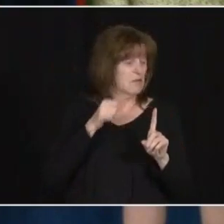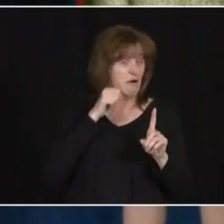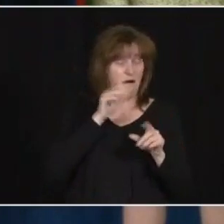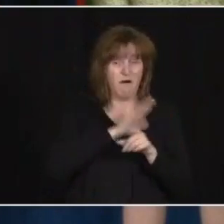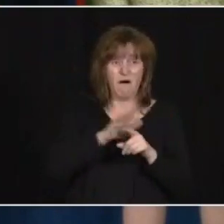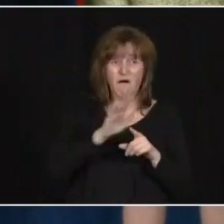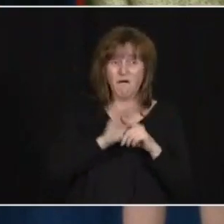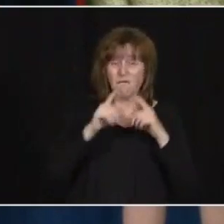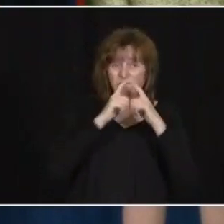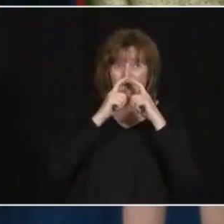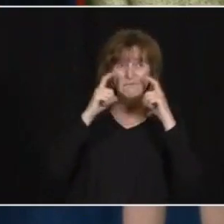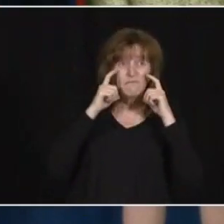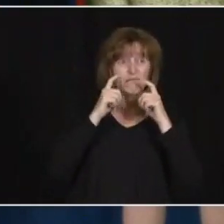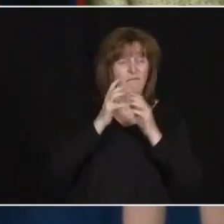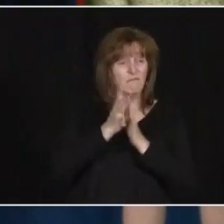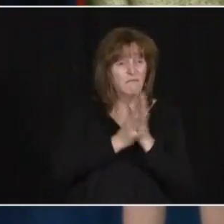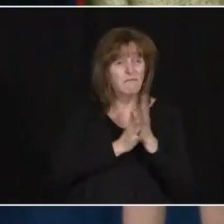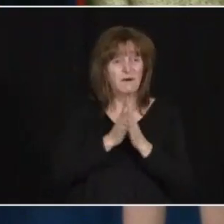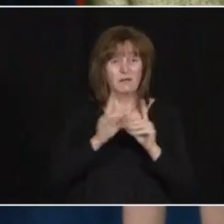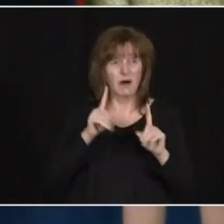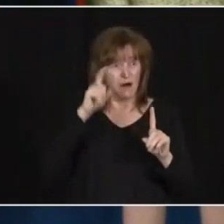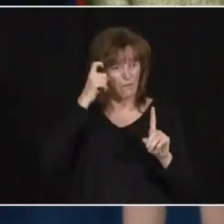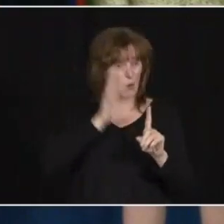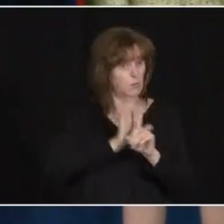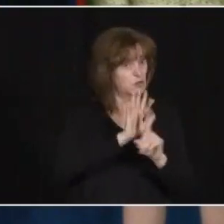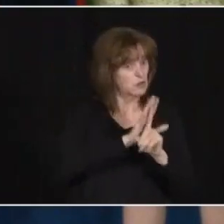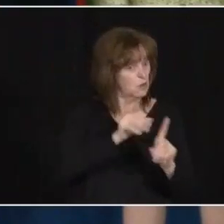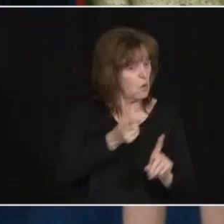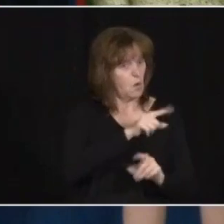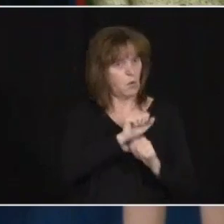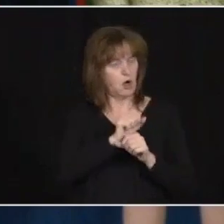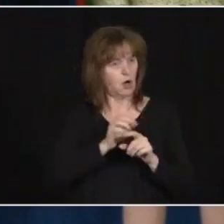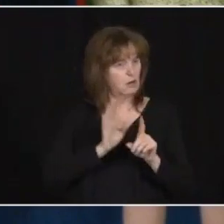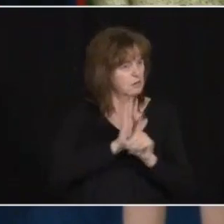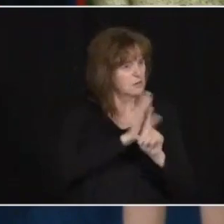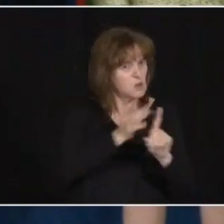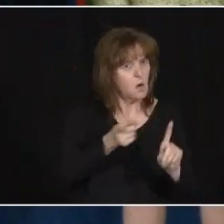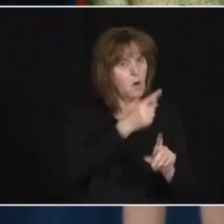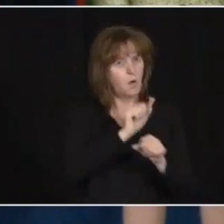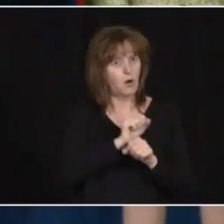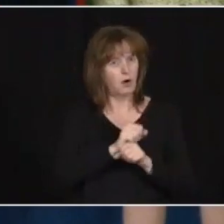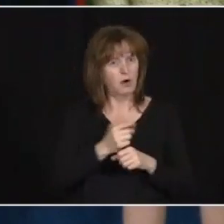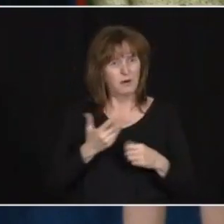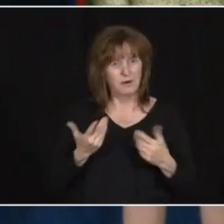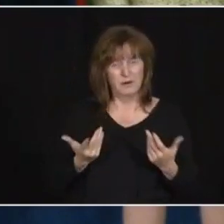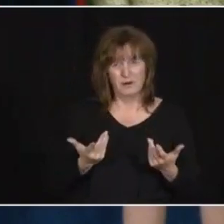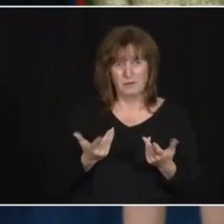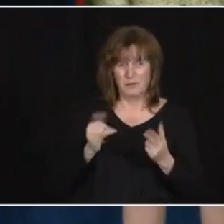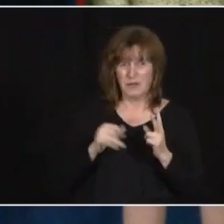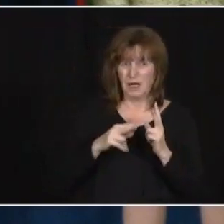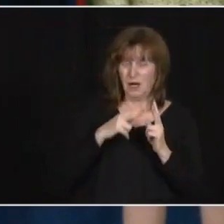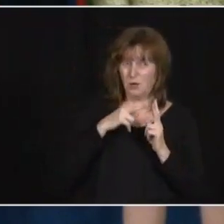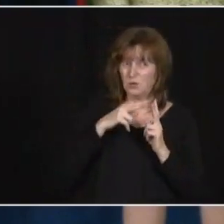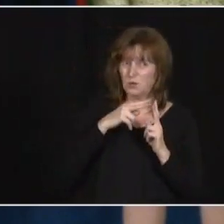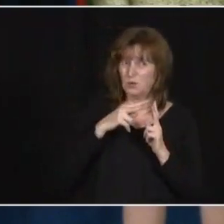work. I'm wondering if you can address this, premier, and perhaps Minister McNaughton about the pressure some of these